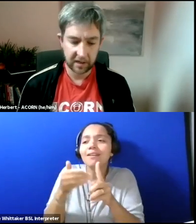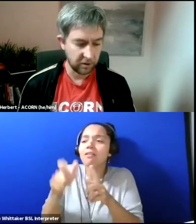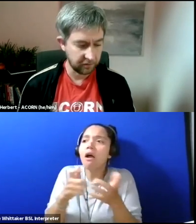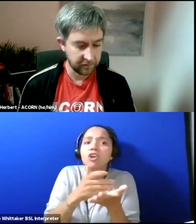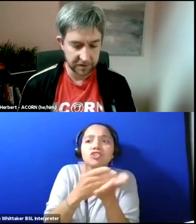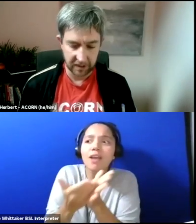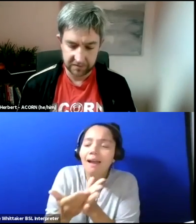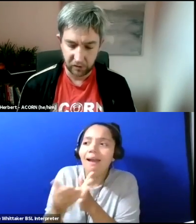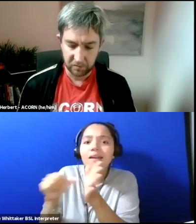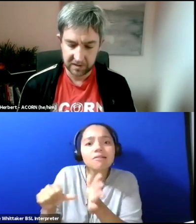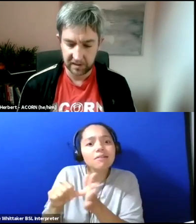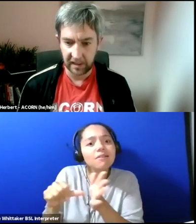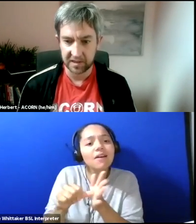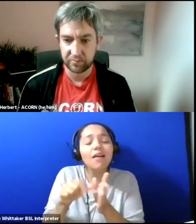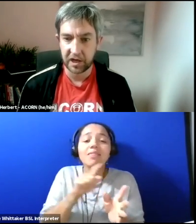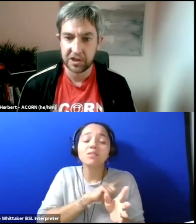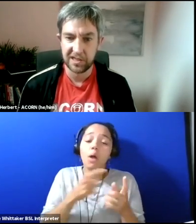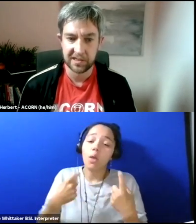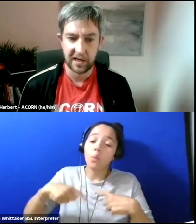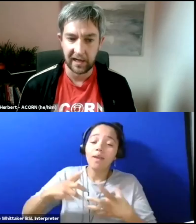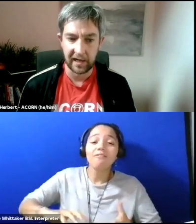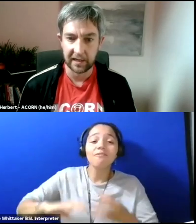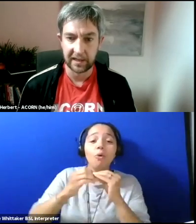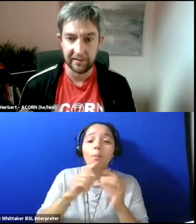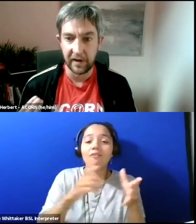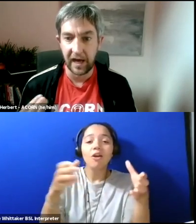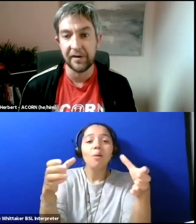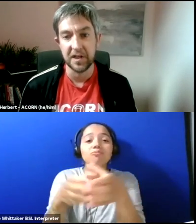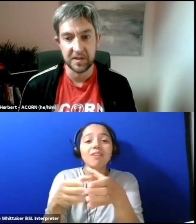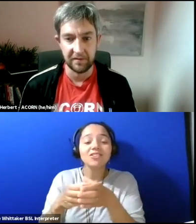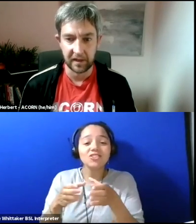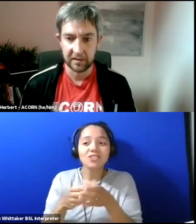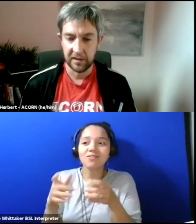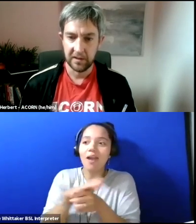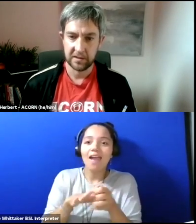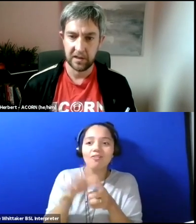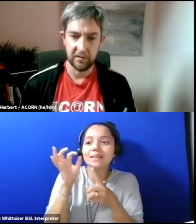So the way ACORN is formed is that it has branches that are area-specific.